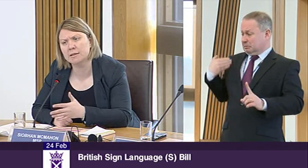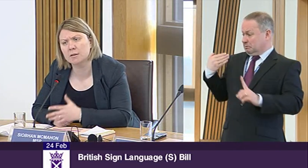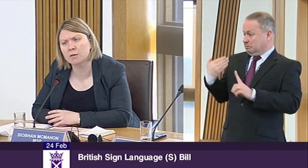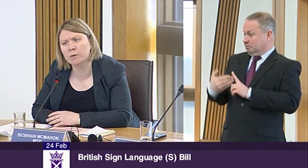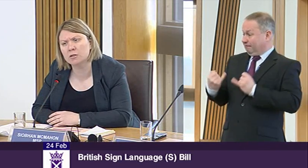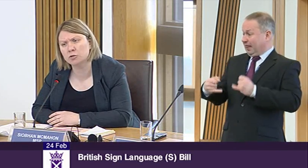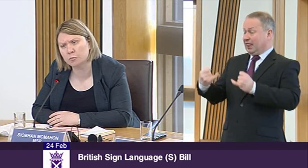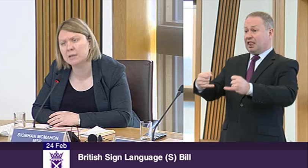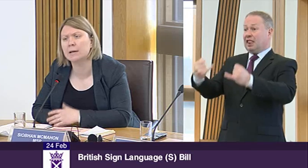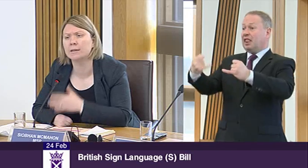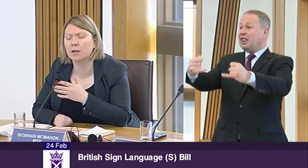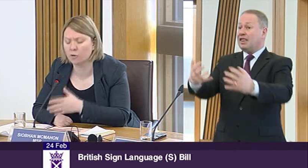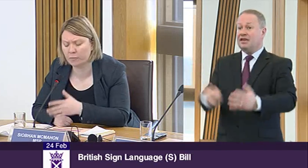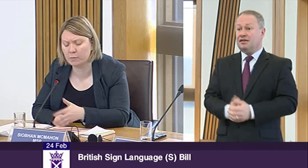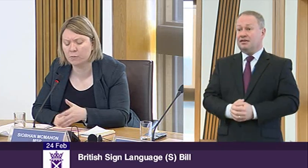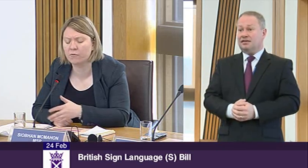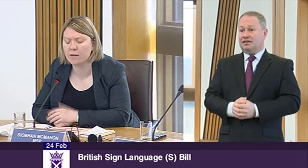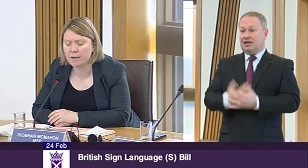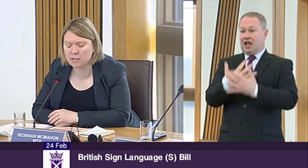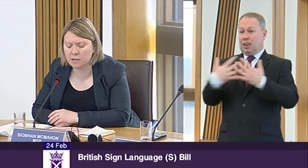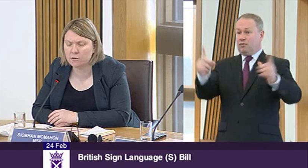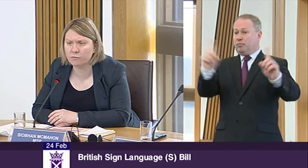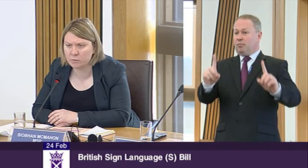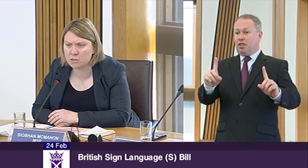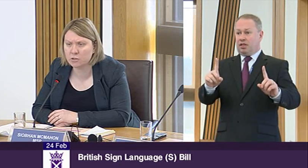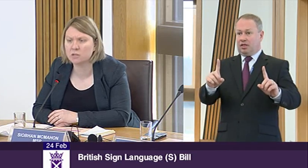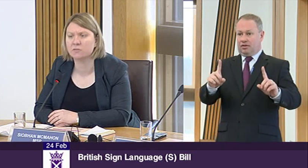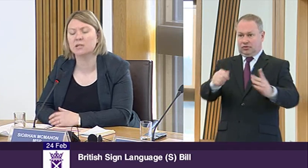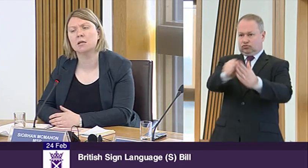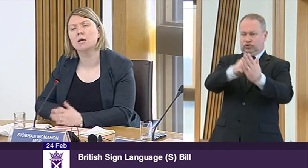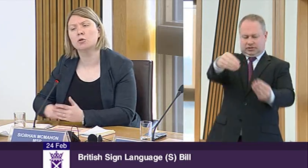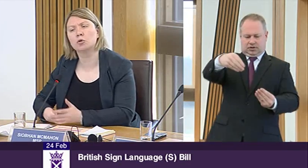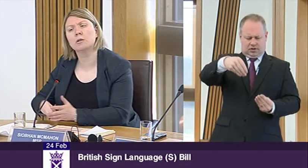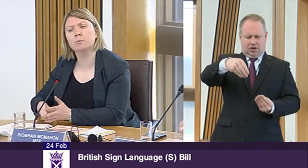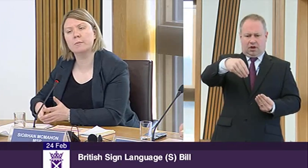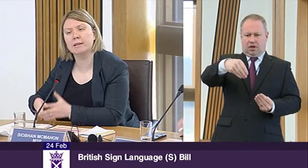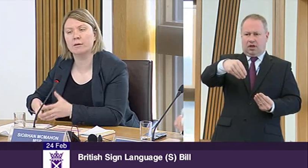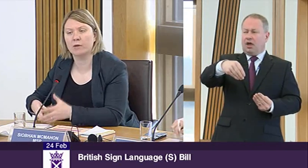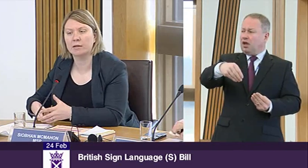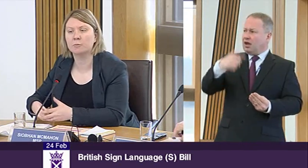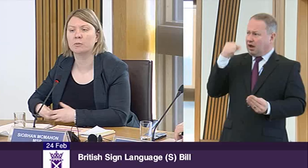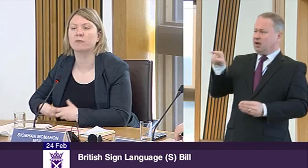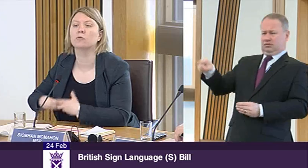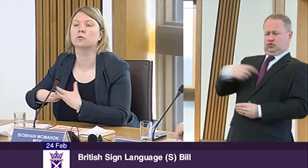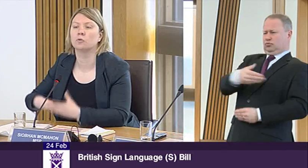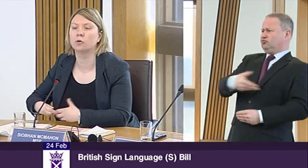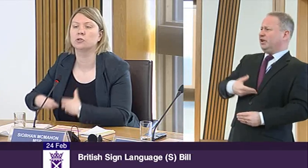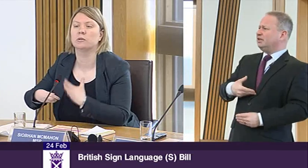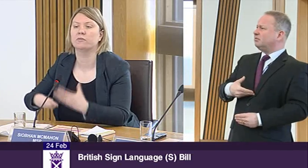are not being implemented in the way that they should be. A lot of people have said in written submissions to the committee that the legislation could be implemented properly,